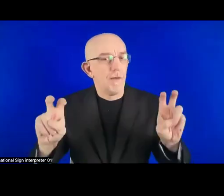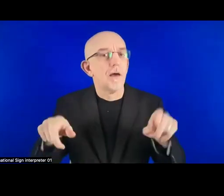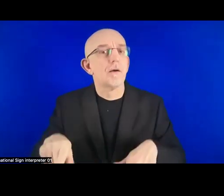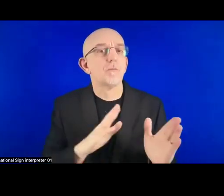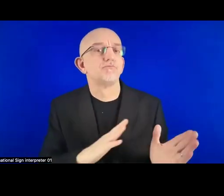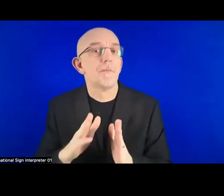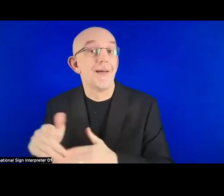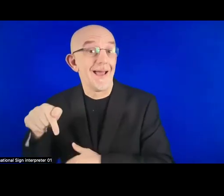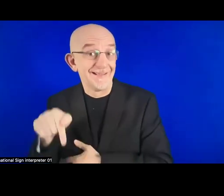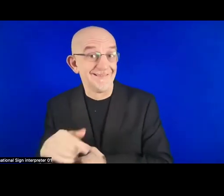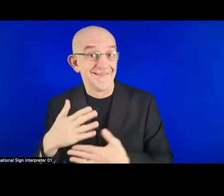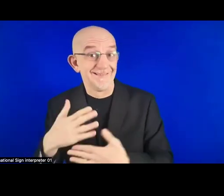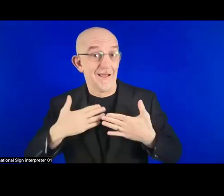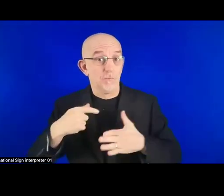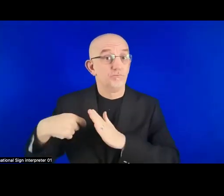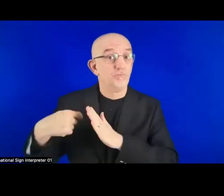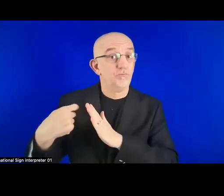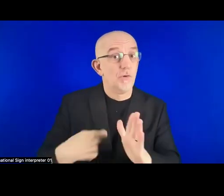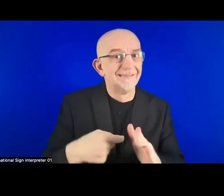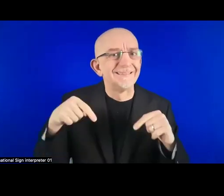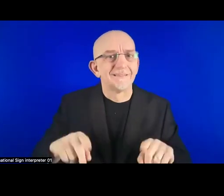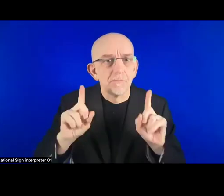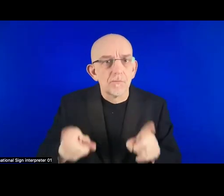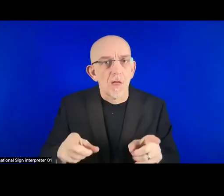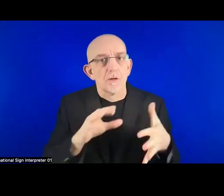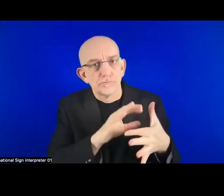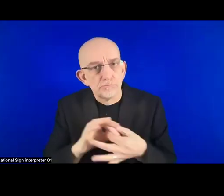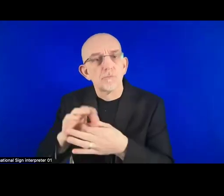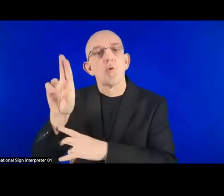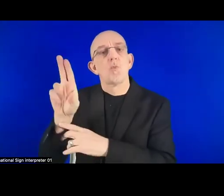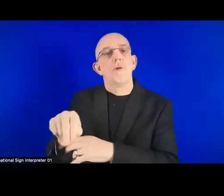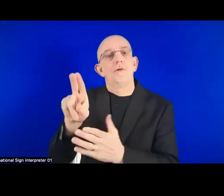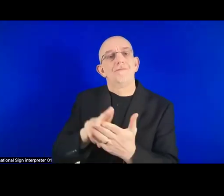interested in lots of different ideas for these big global challenges requiring a